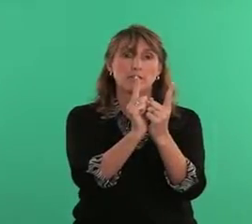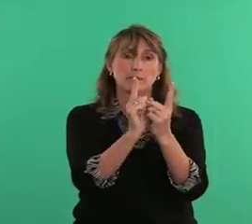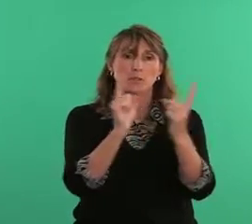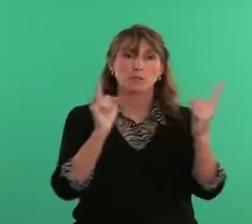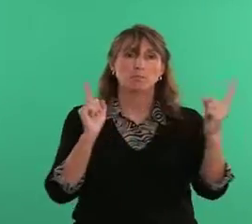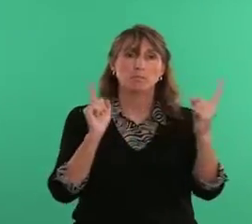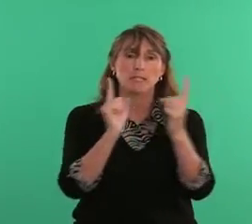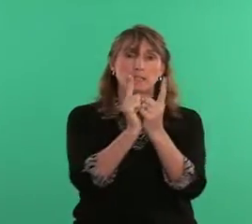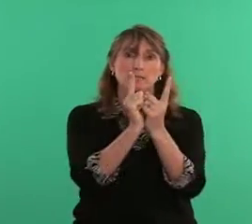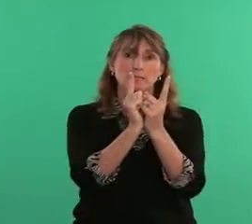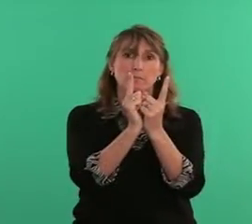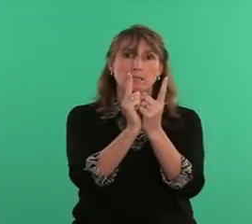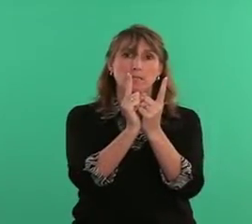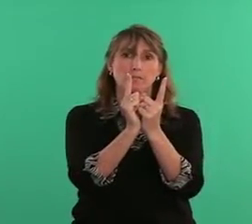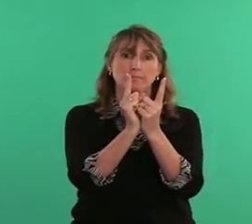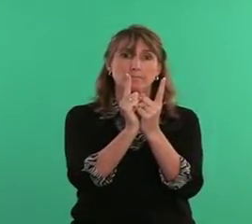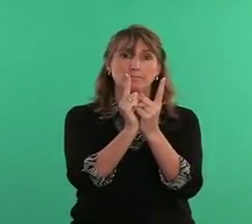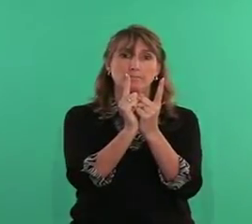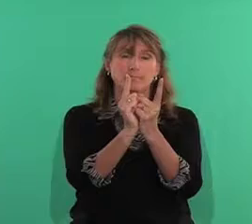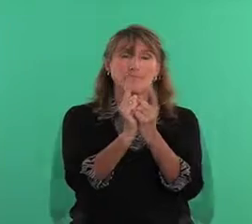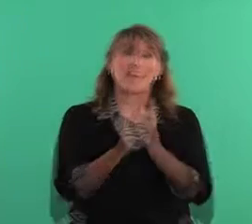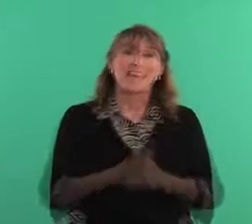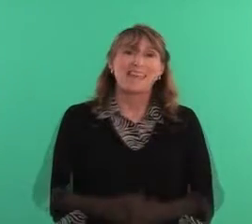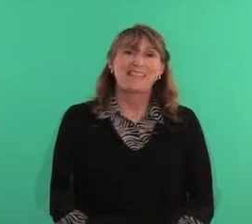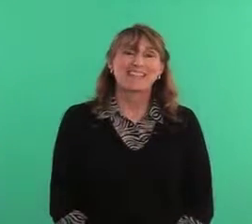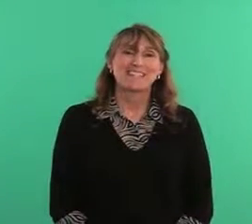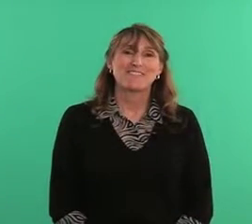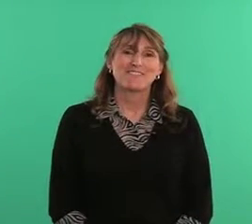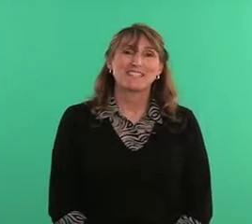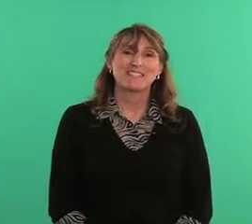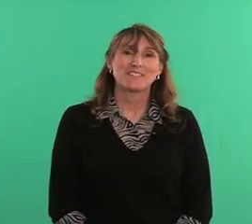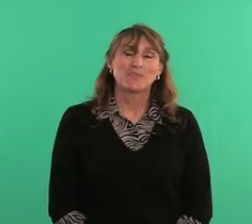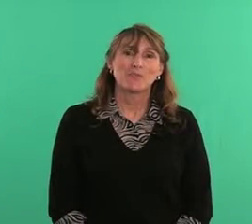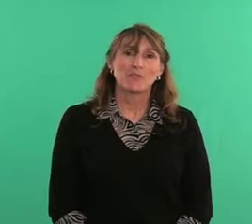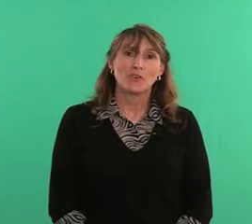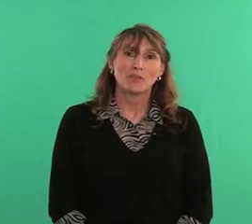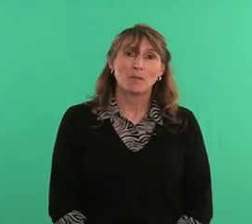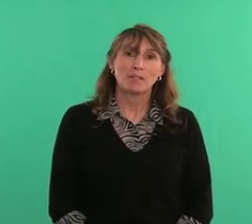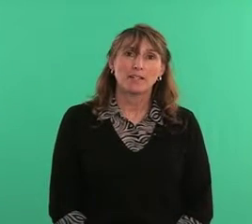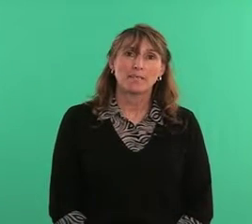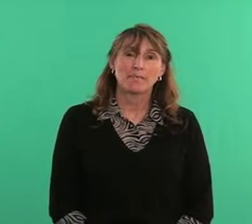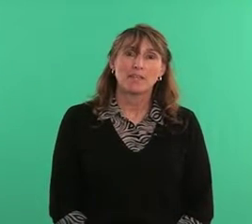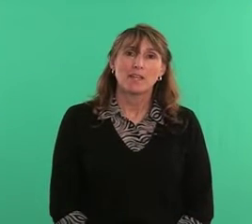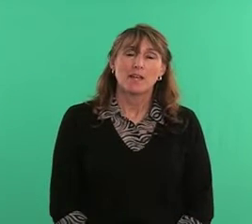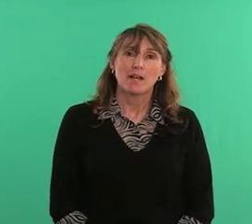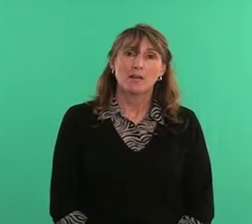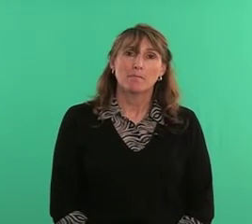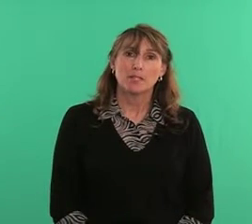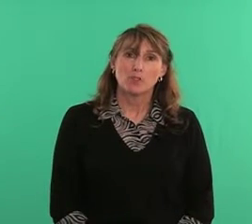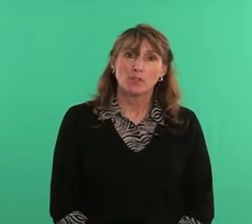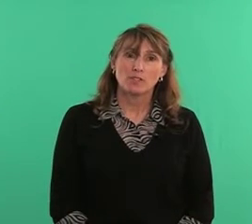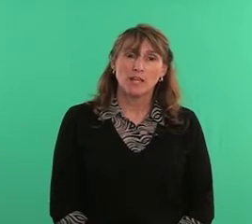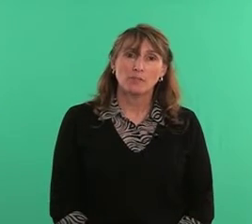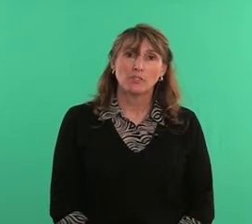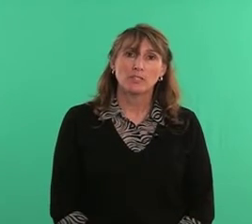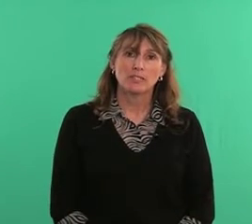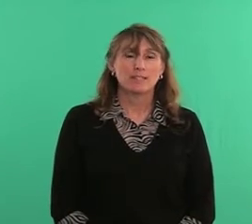meet, meet you That's it for lesson two vocabulary [um] enjoy your time learning these